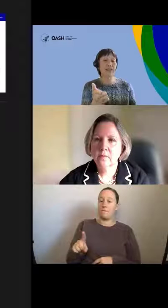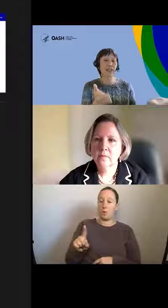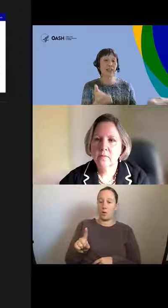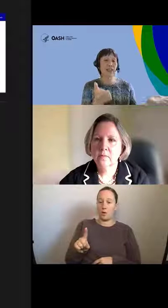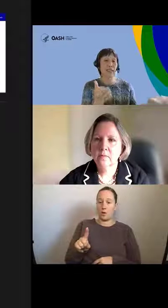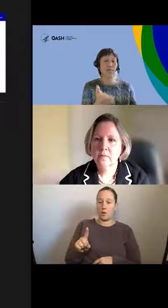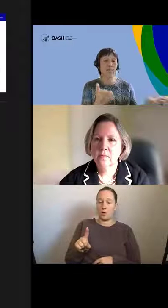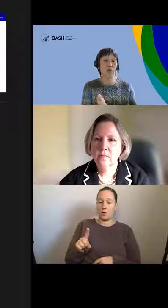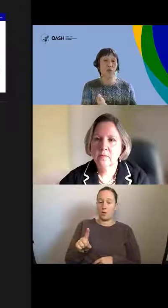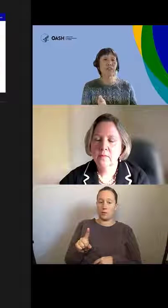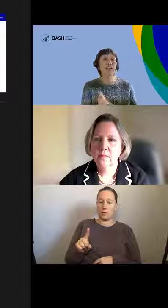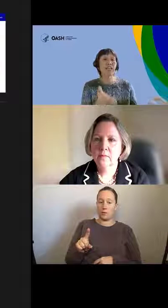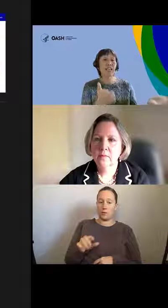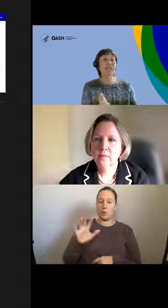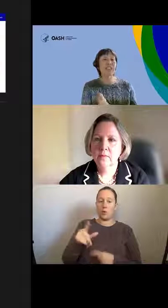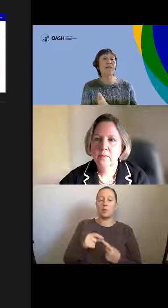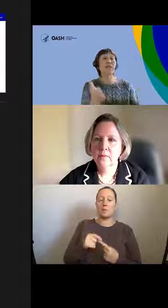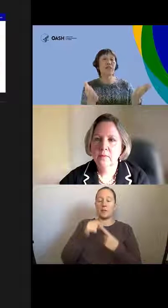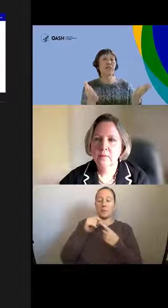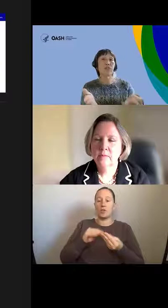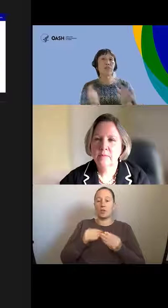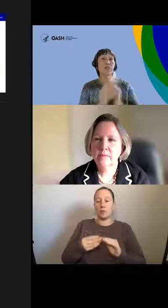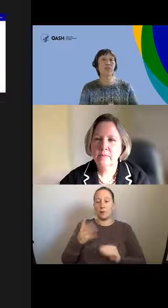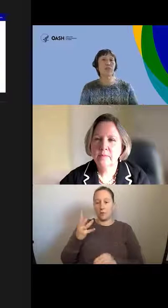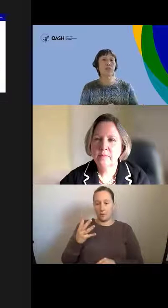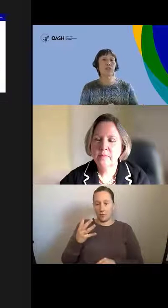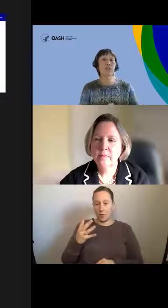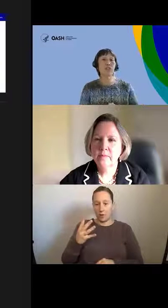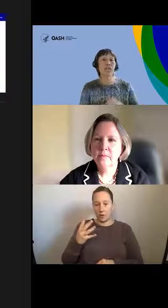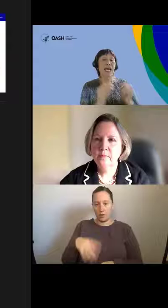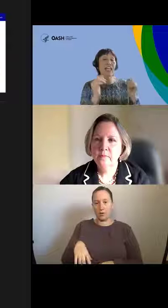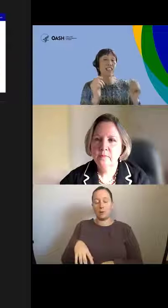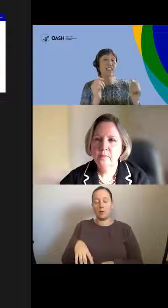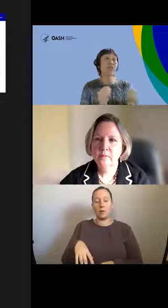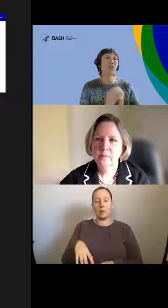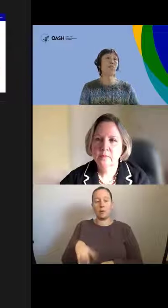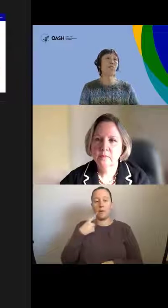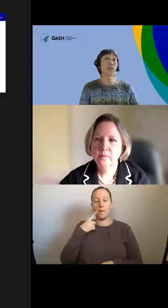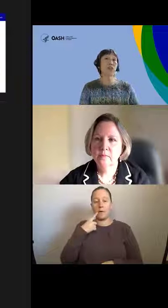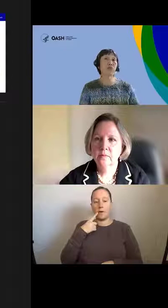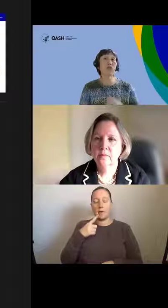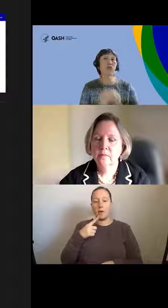You fit into exempt four. Exempt human subjects research, and exempt human subjects research